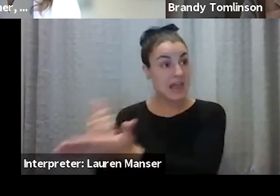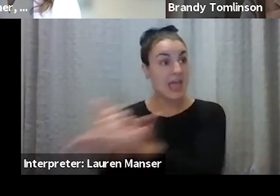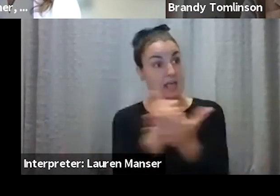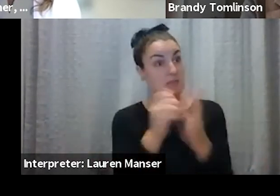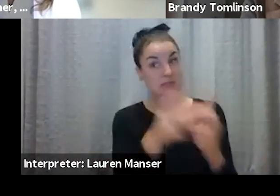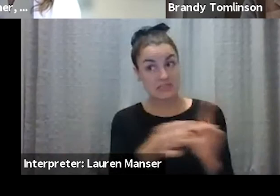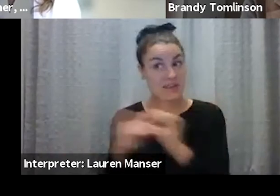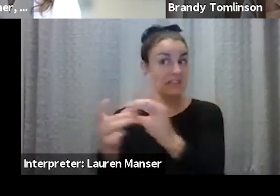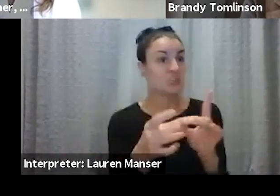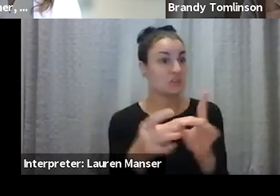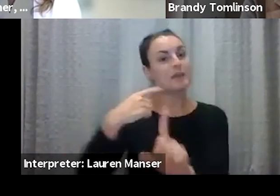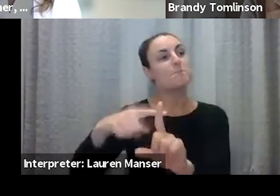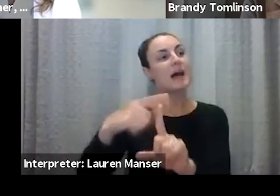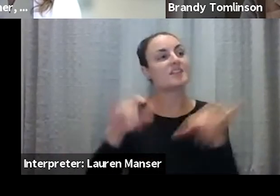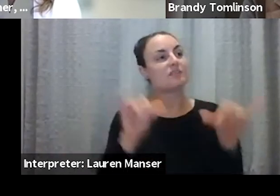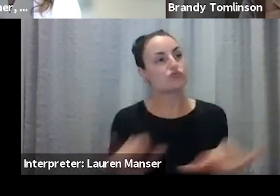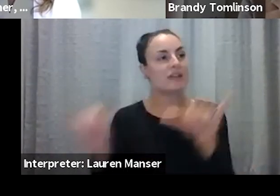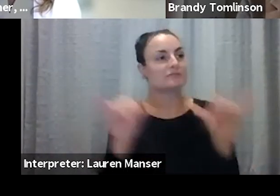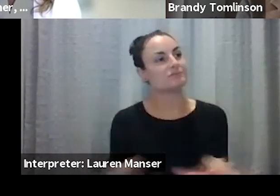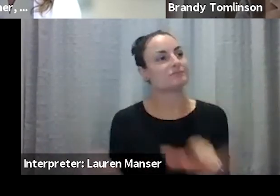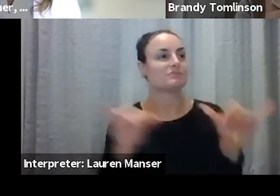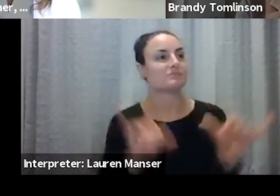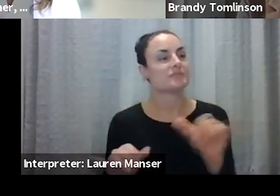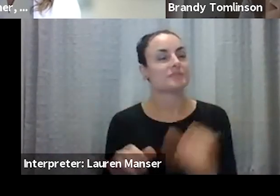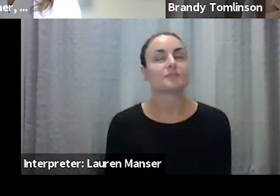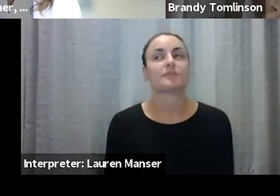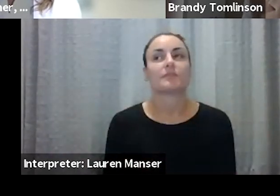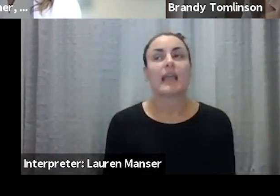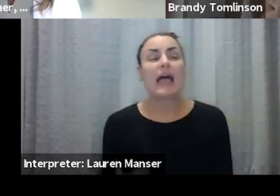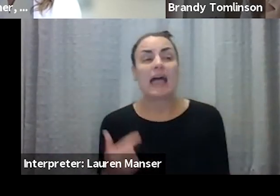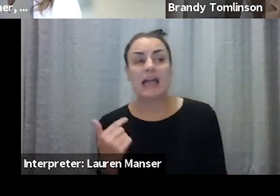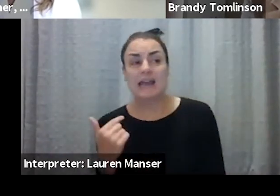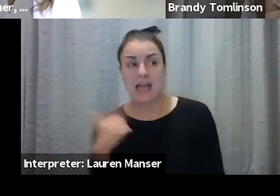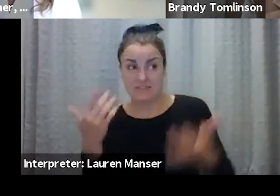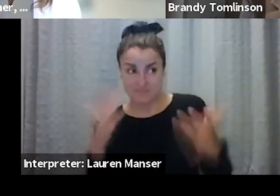and I think as we discussed on my panel, we hope that that trend continues.